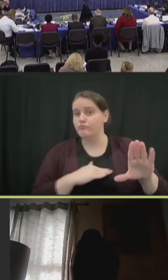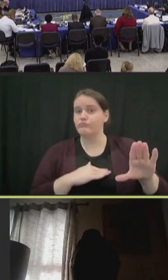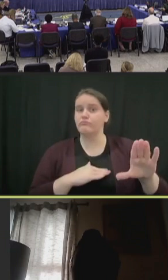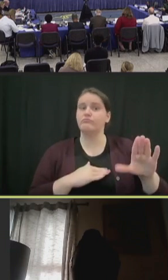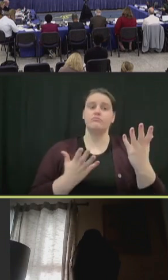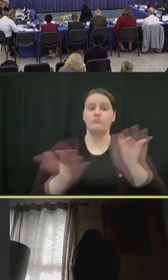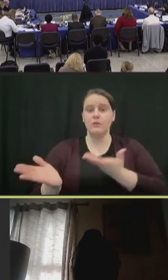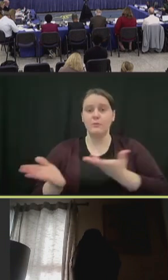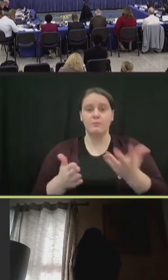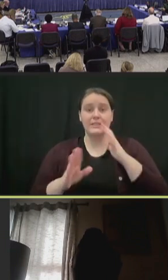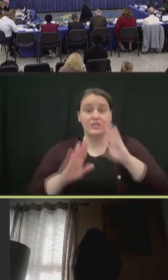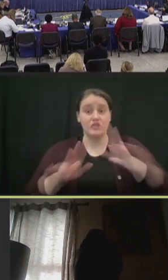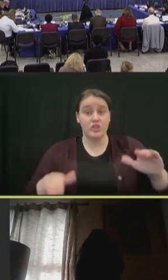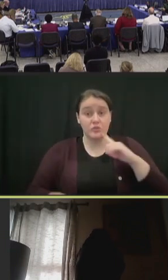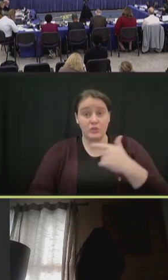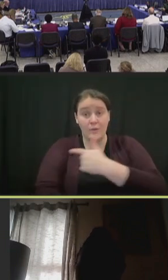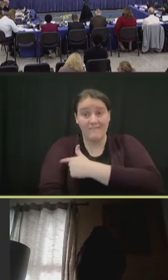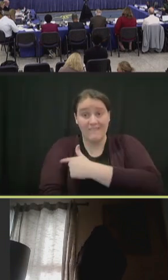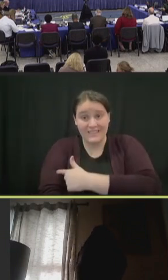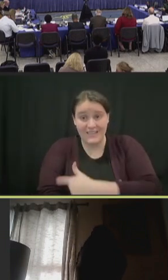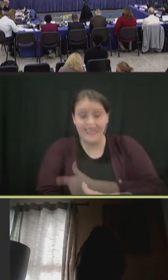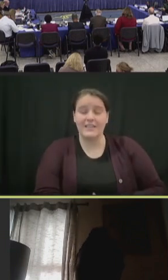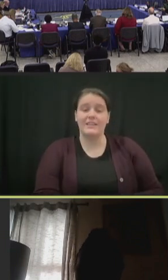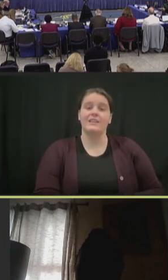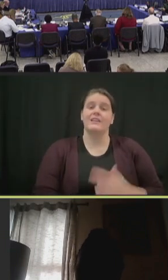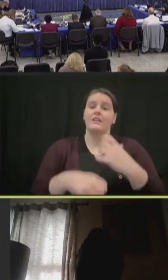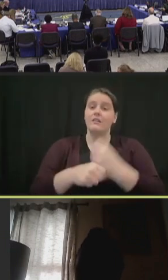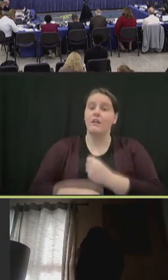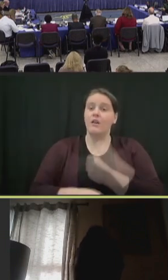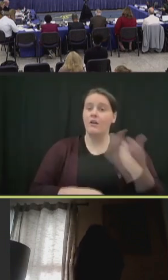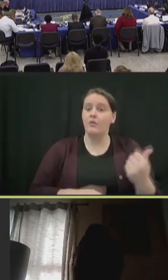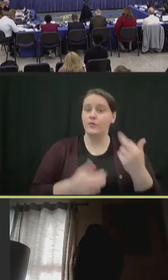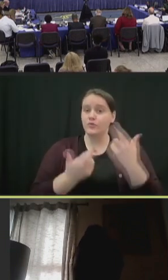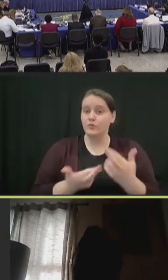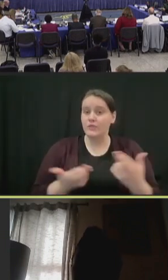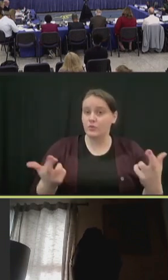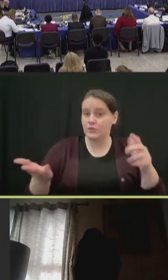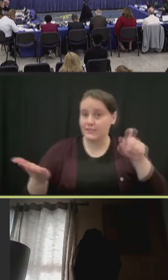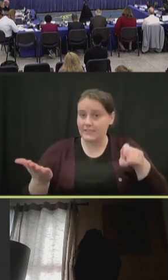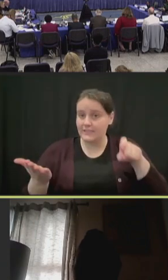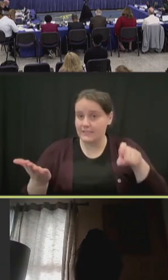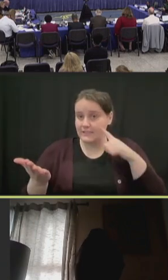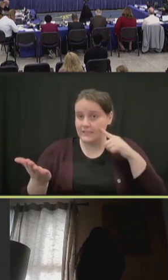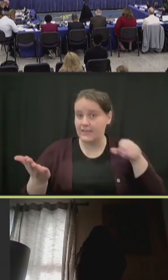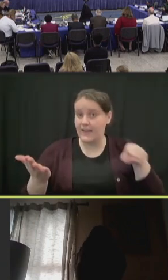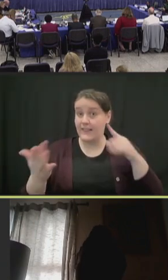or get all the other resources they need. And at these events, we issue health education